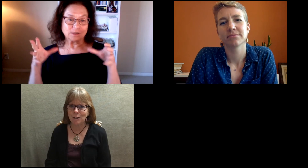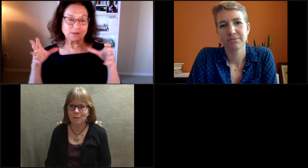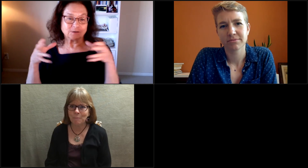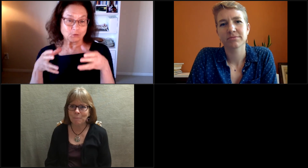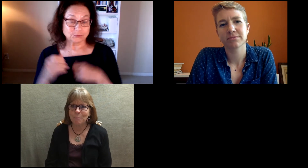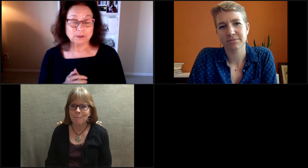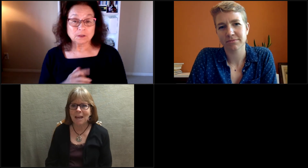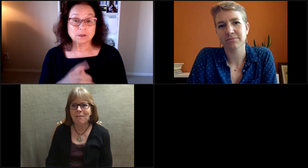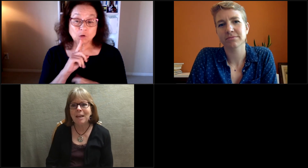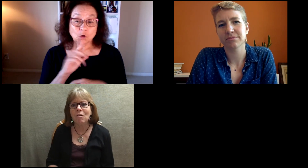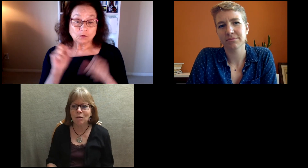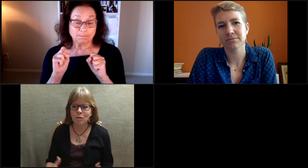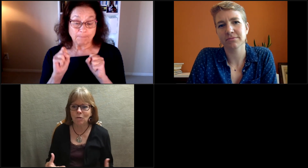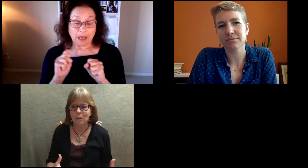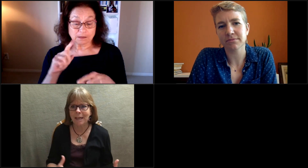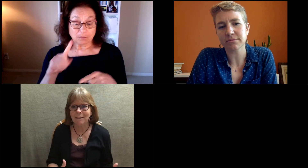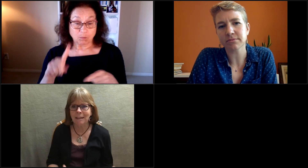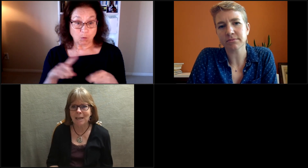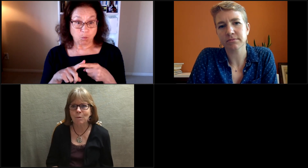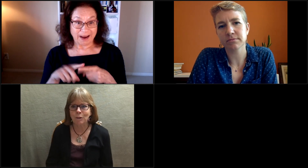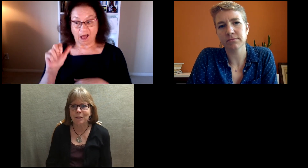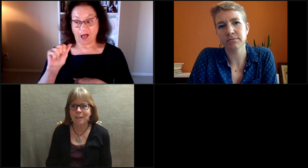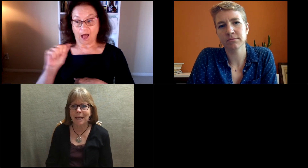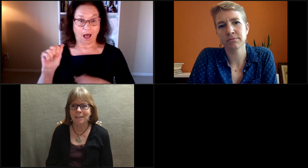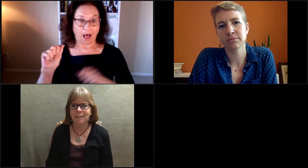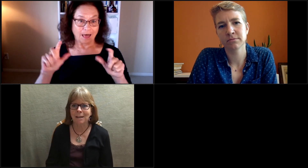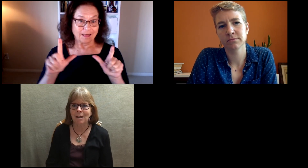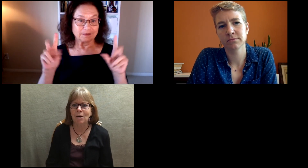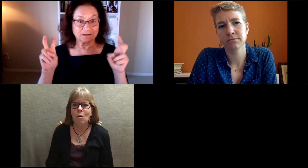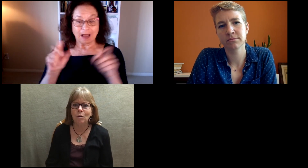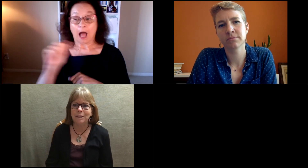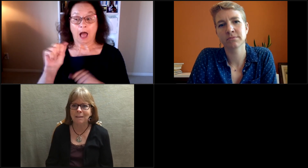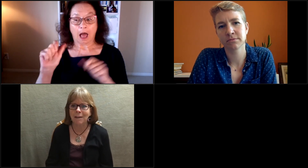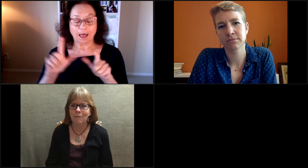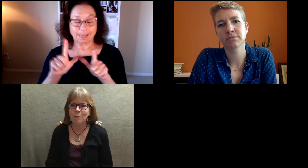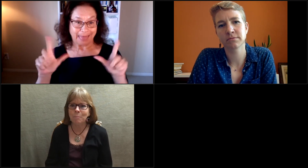And then also look at the languages on a holistic level.